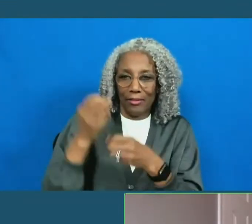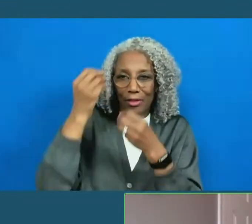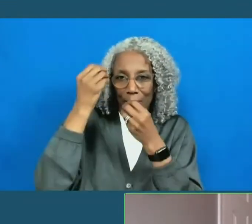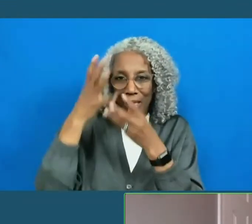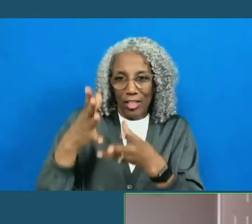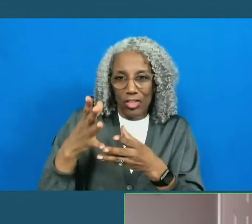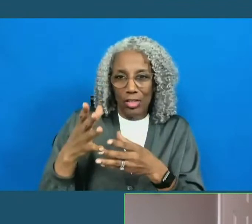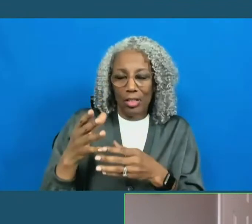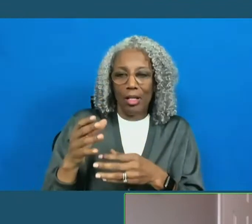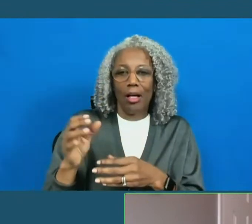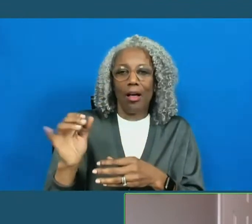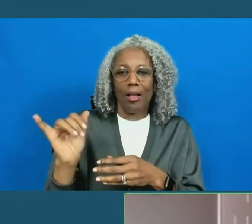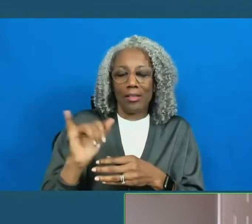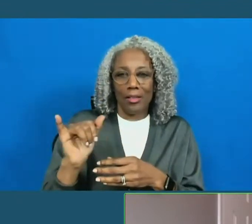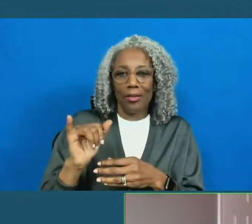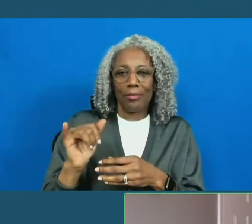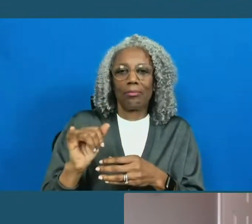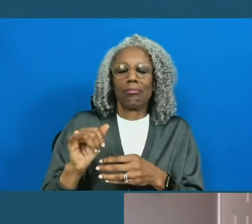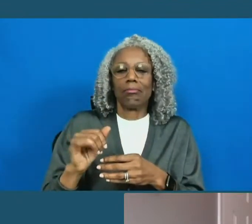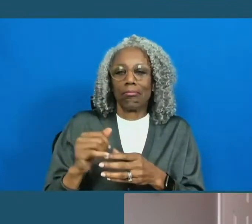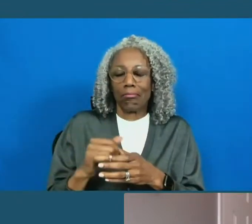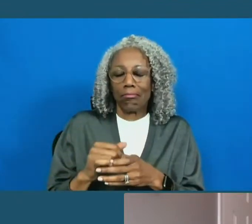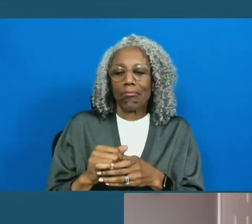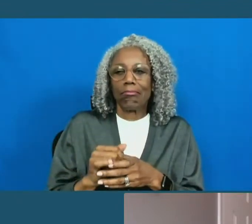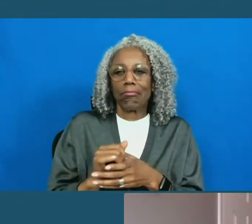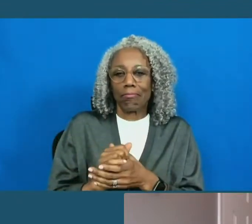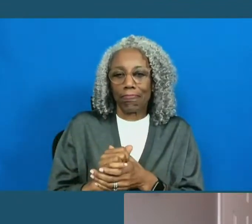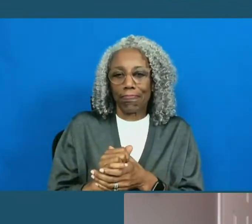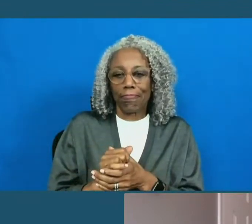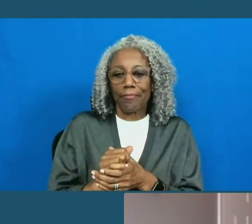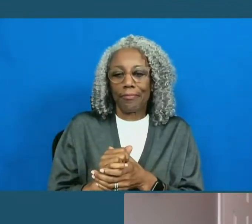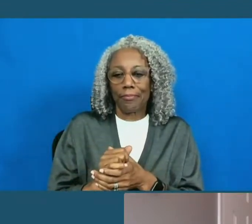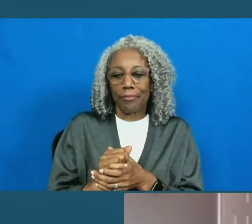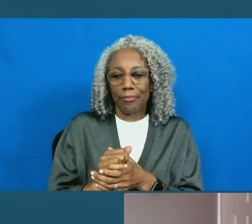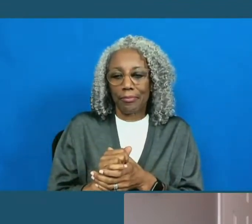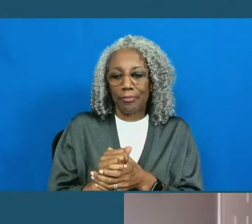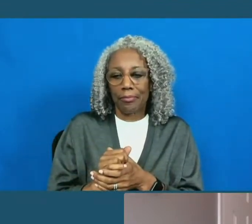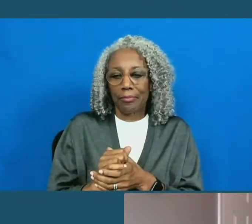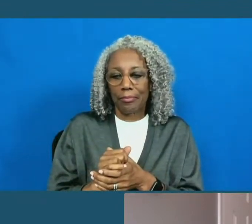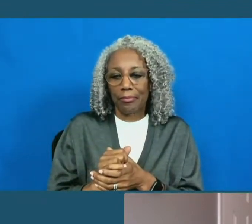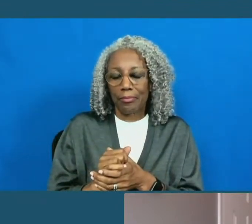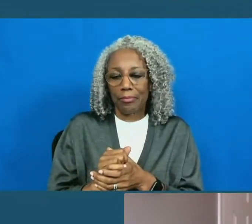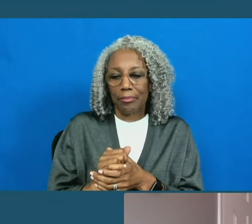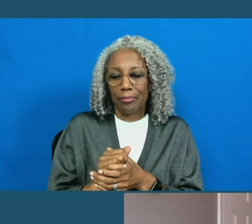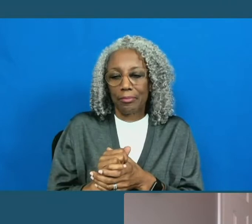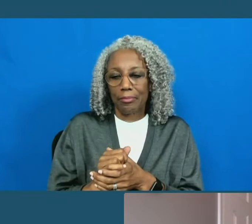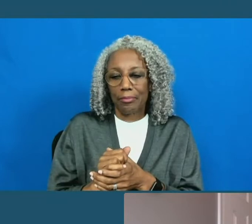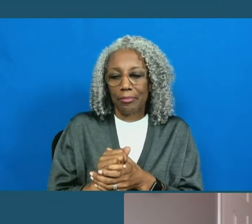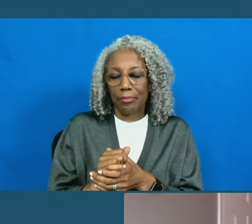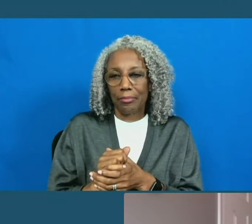was here that I received, um,